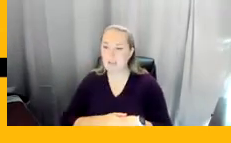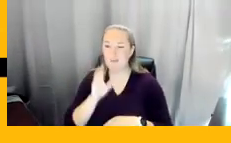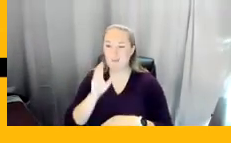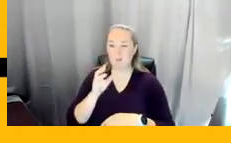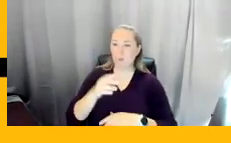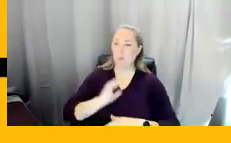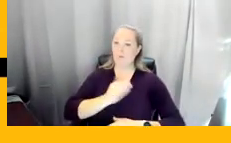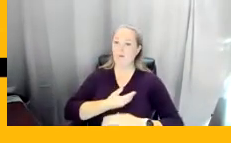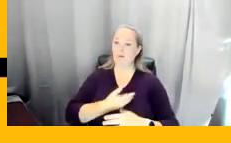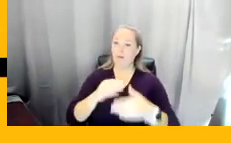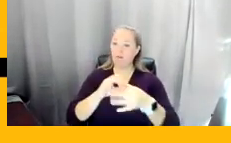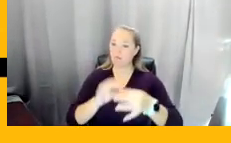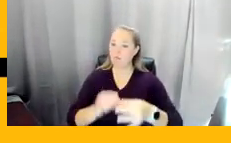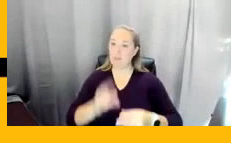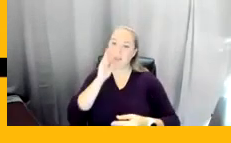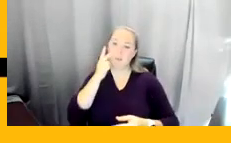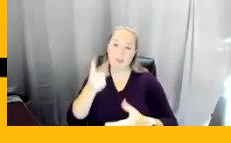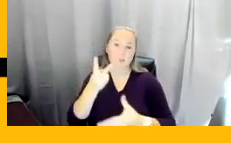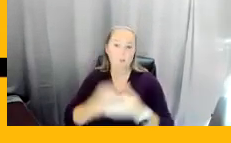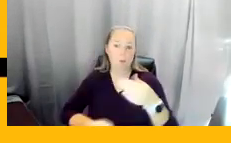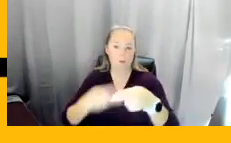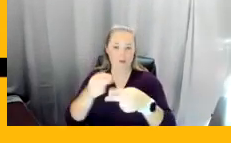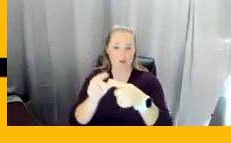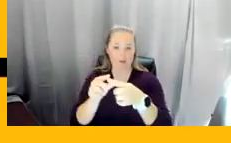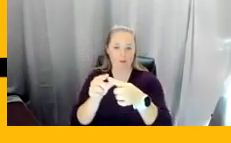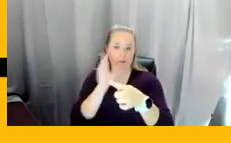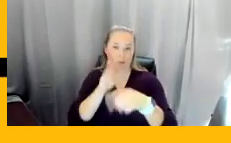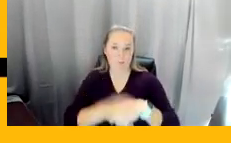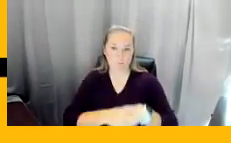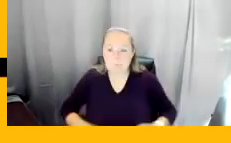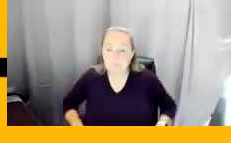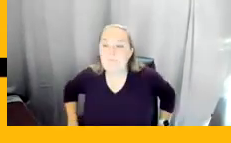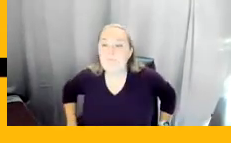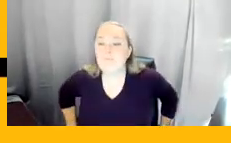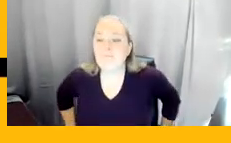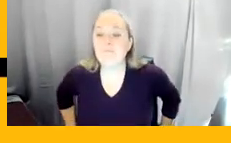COMMUNITY FEEDBACK TO VULNERABLE POPULATIONS